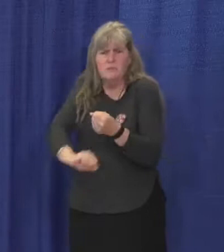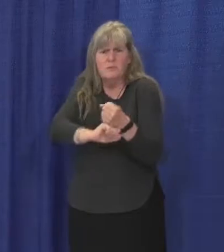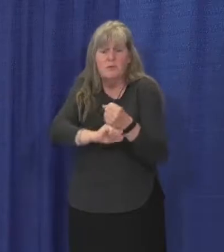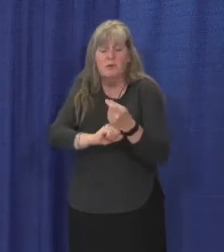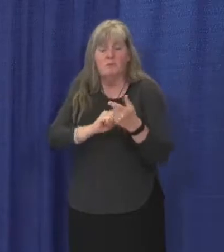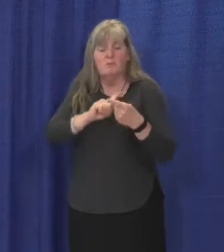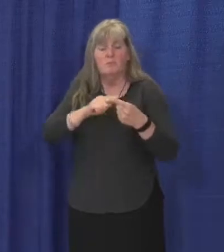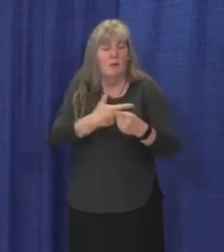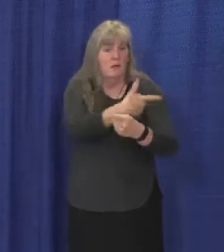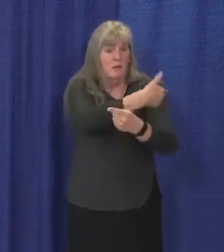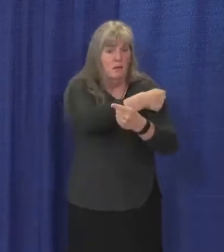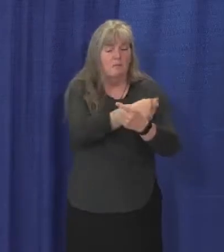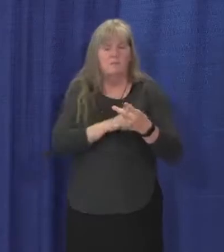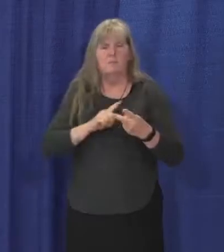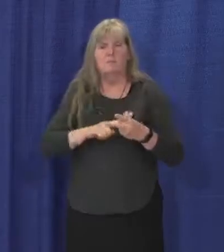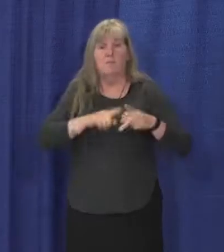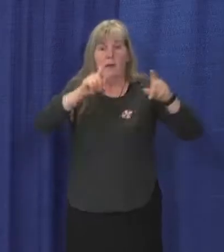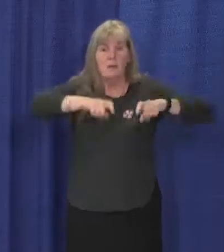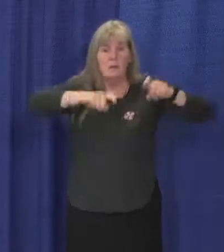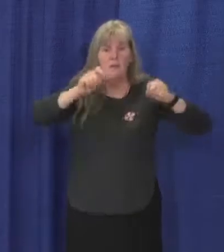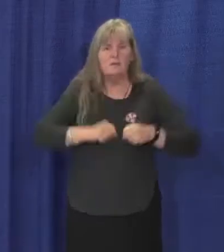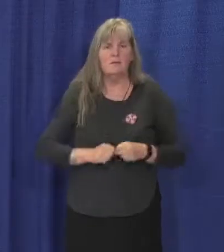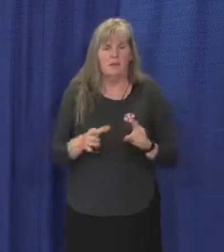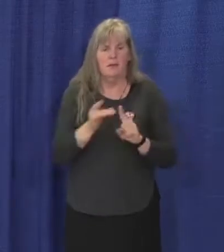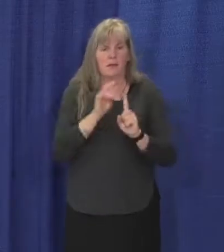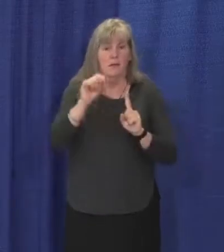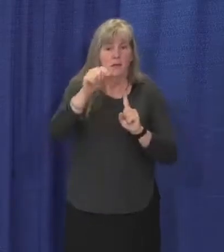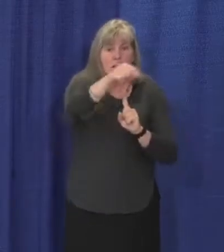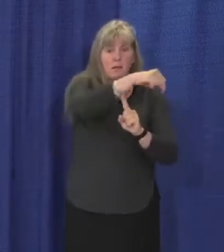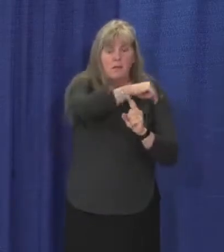be supporting immunization testing case management contact